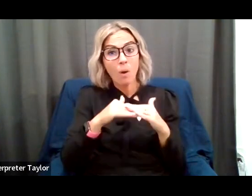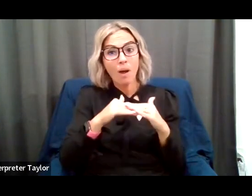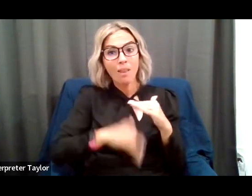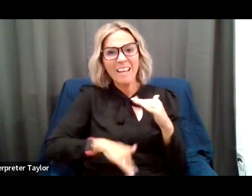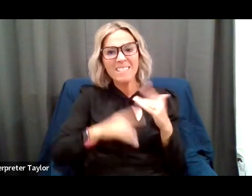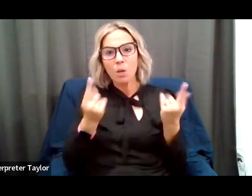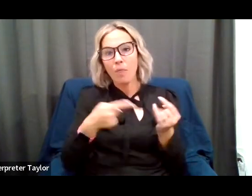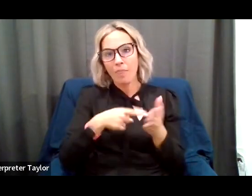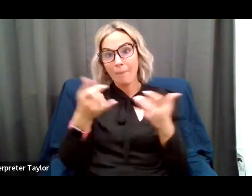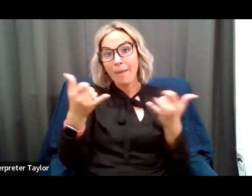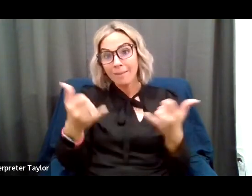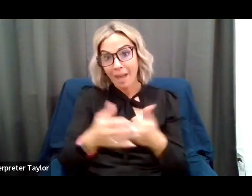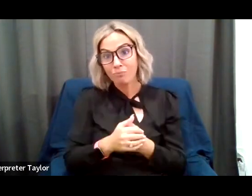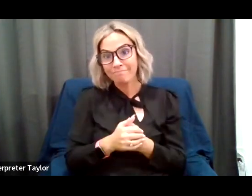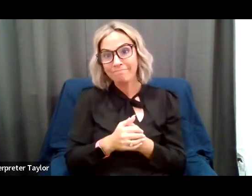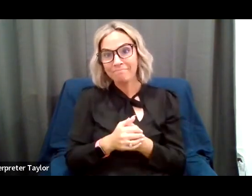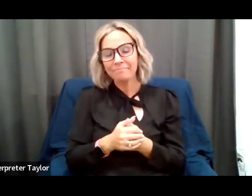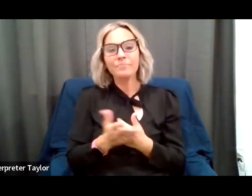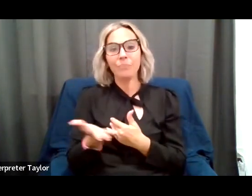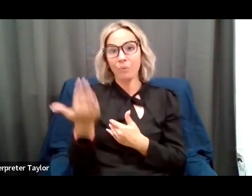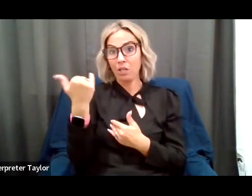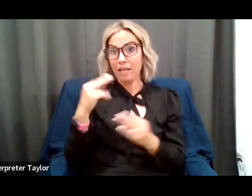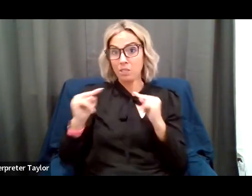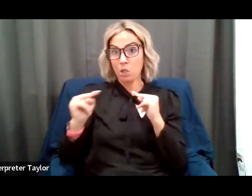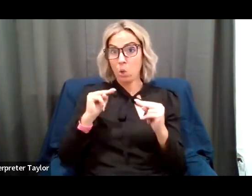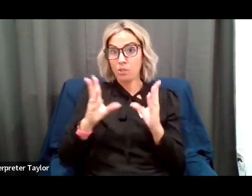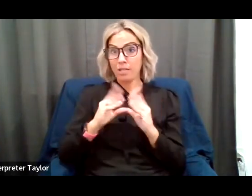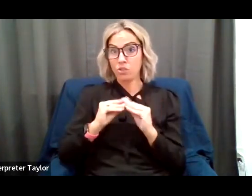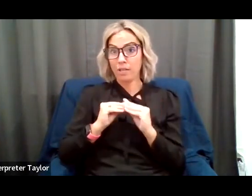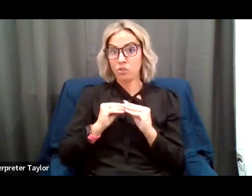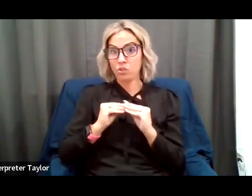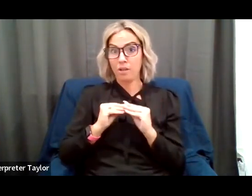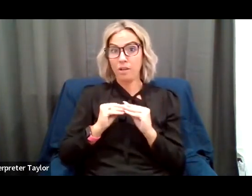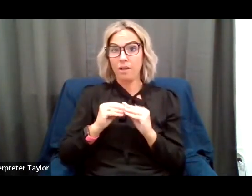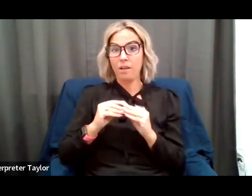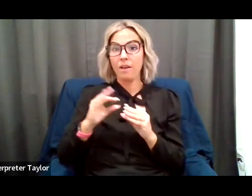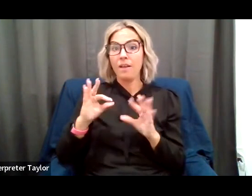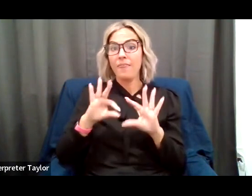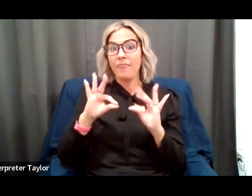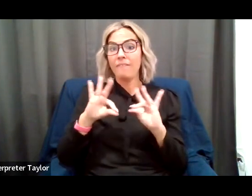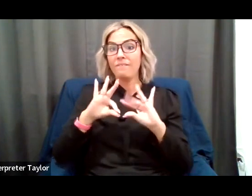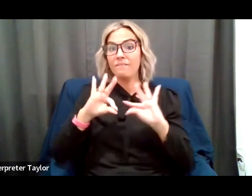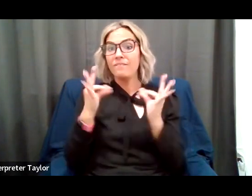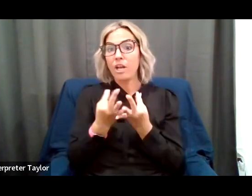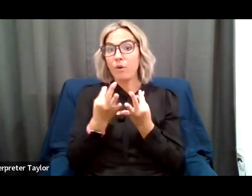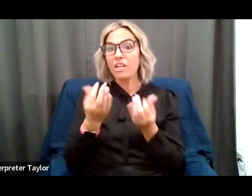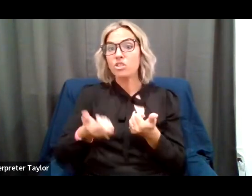Now, at our last negotiation session, the Federation presented in- an MOU to enable